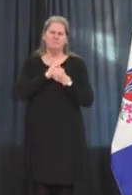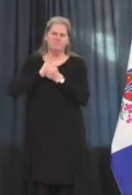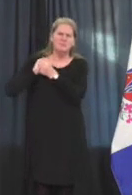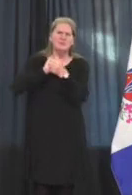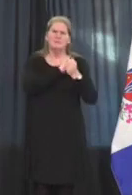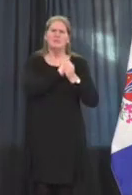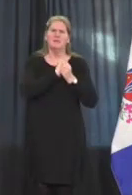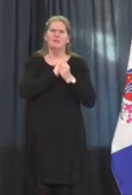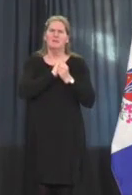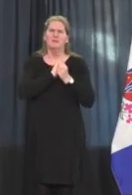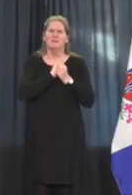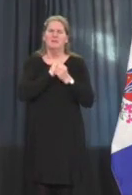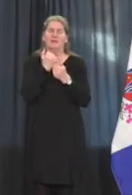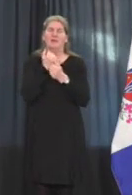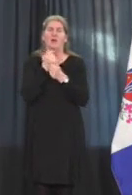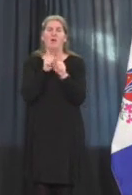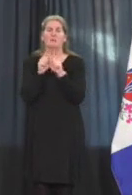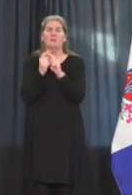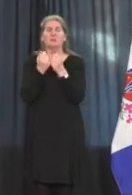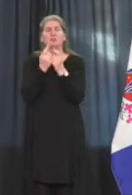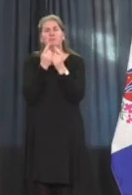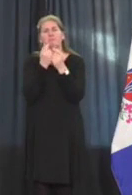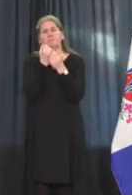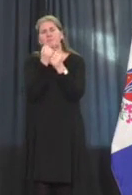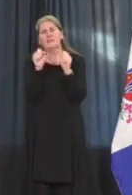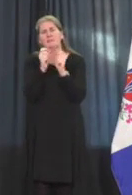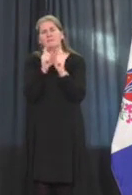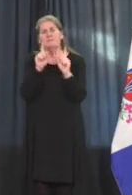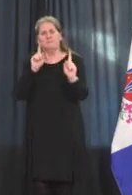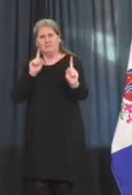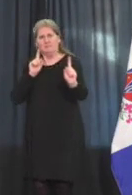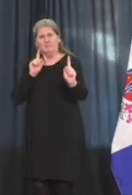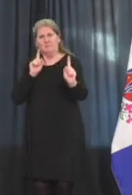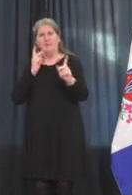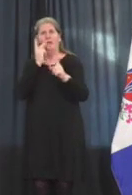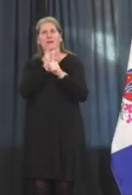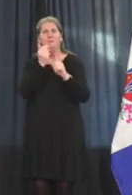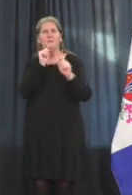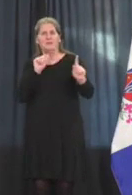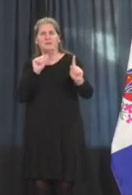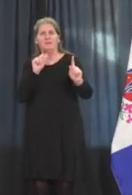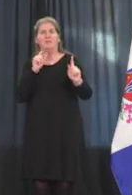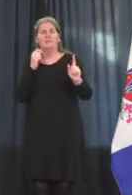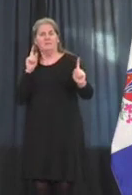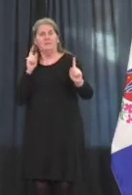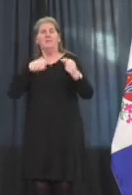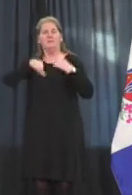A SAFE DISTANCE FROM EACH OTHER TO KEEP US ALL SAFE FROM THE SPREAD OF COVID-19.